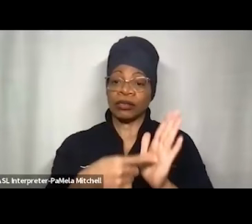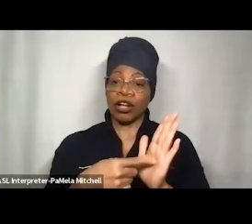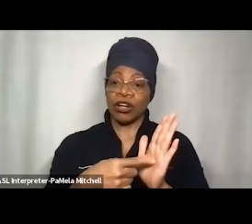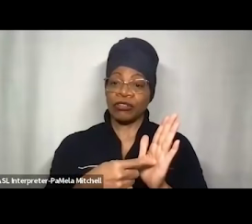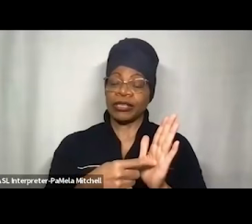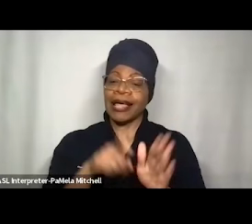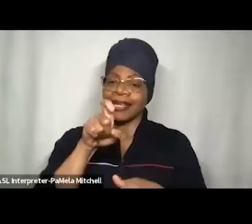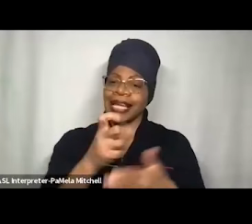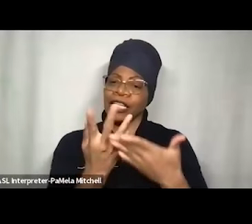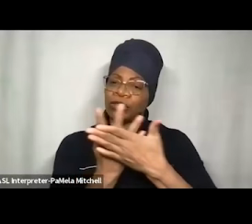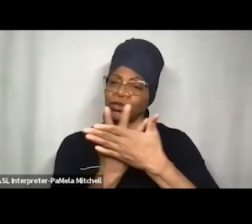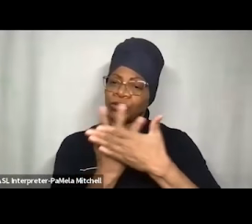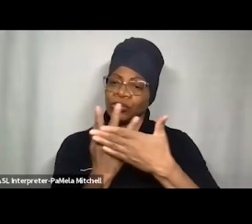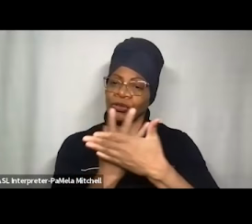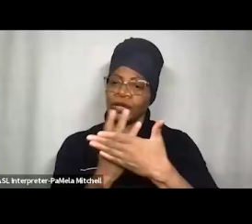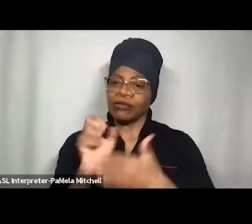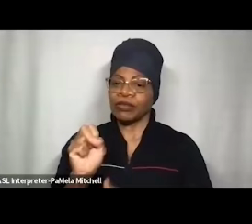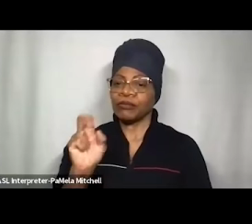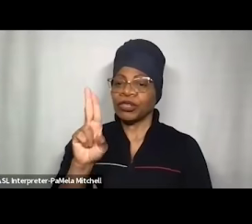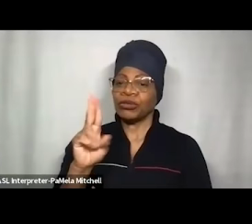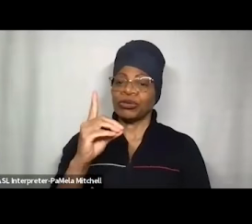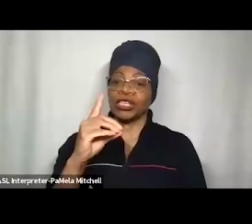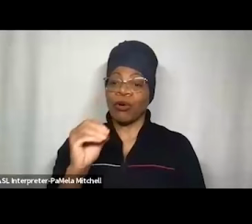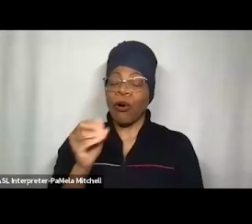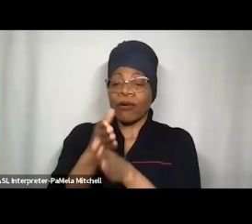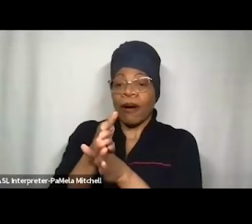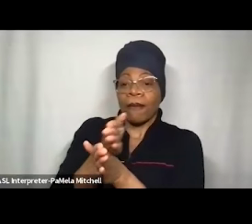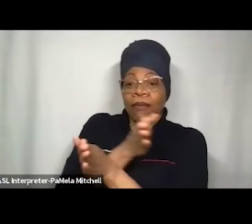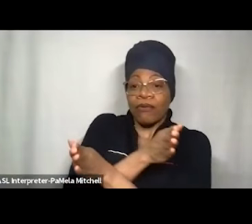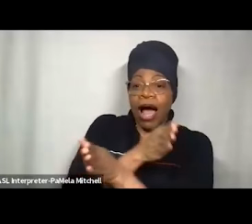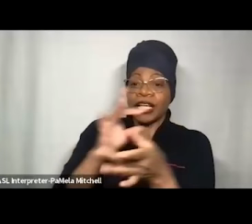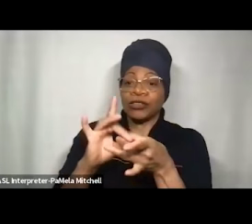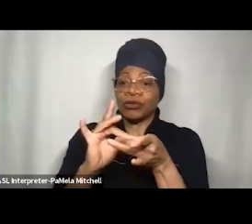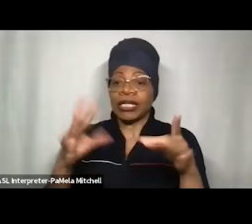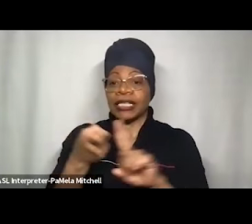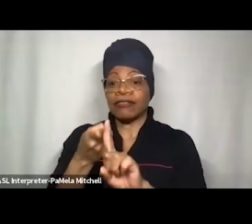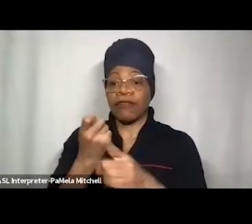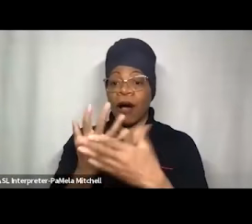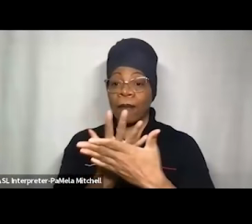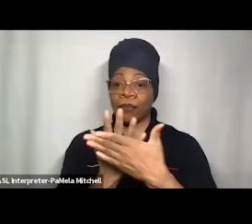and assess for substance use disorders prior to release and also to prioritize